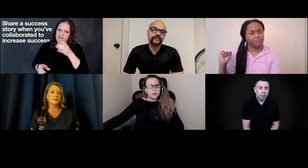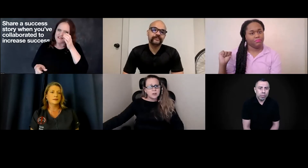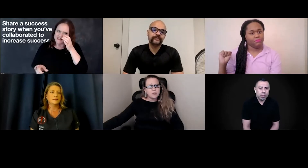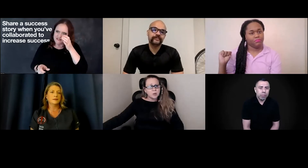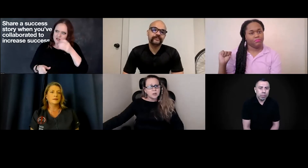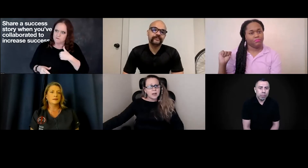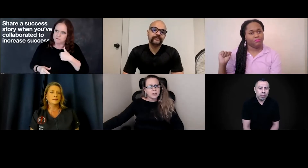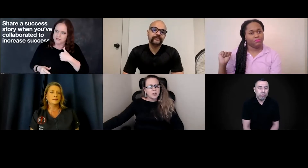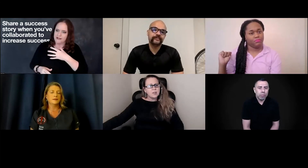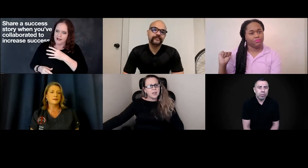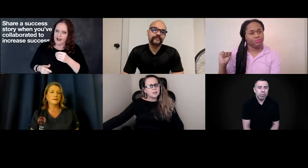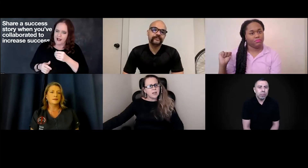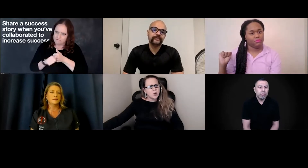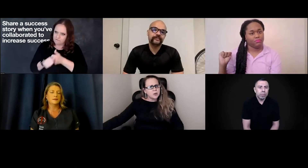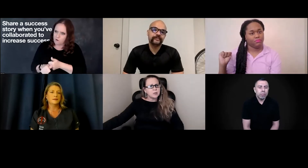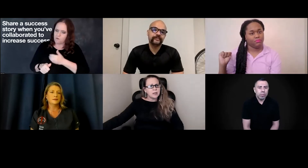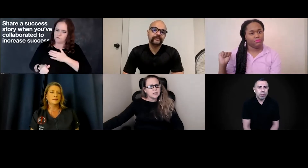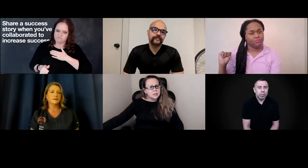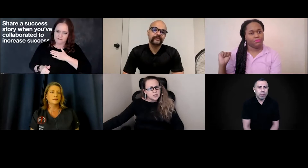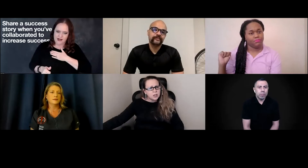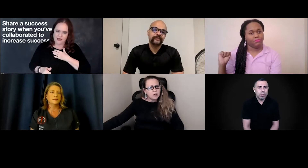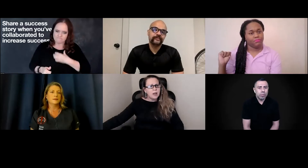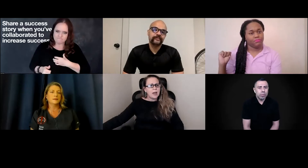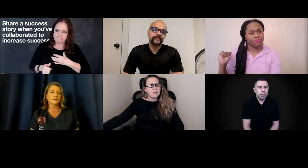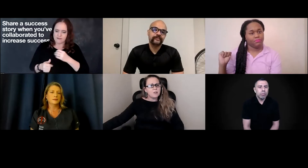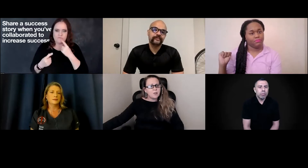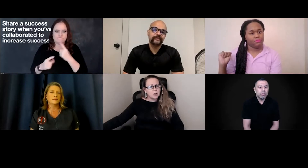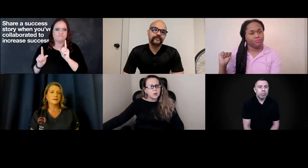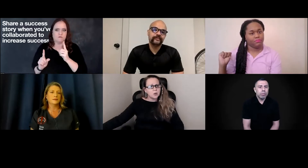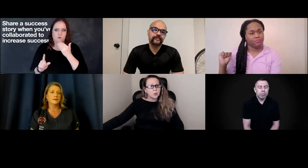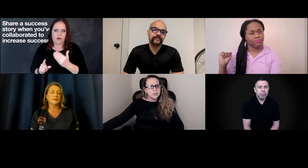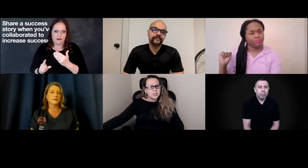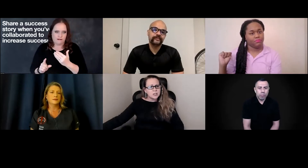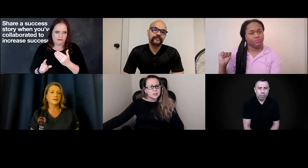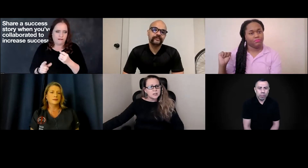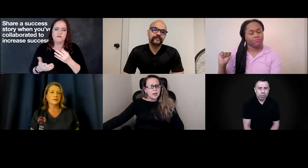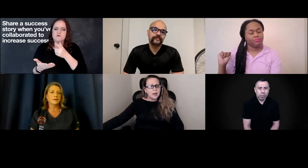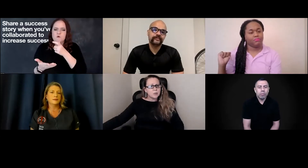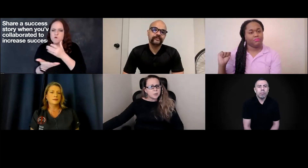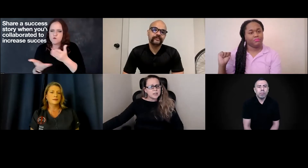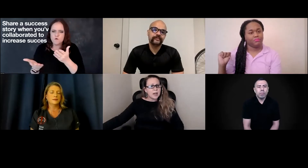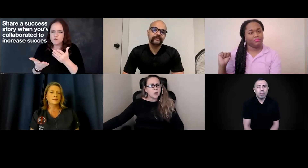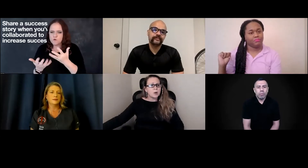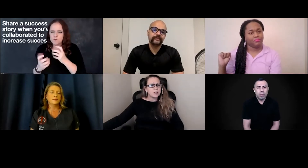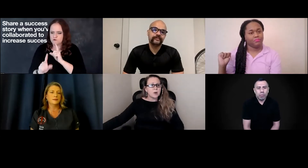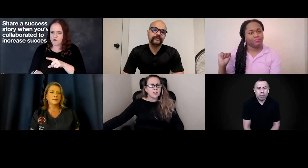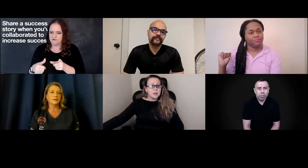felt like they heard you, they listened to you and they followed your wishes and respected that and it went really well.